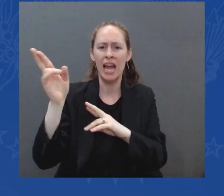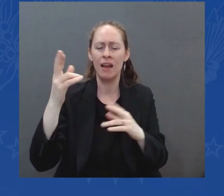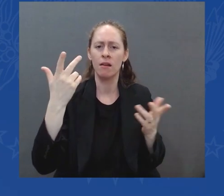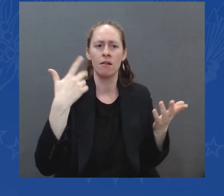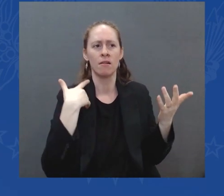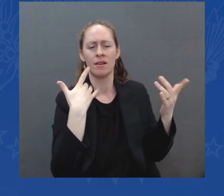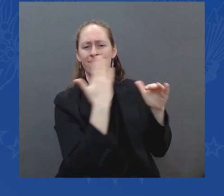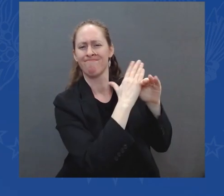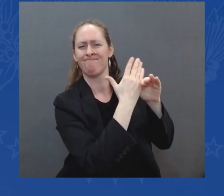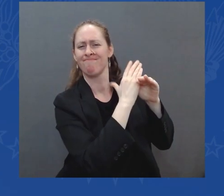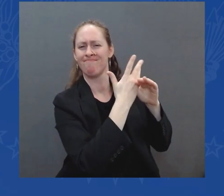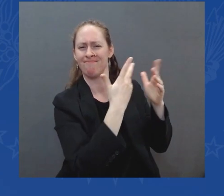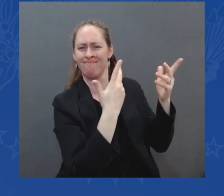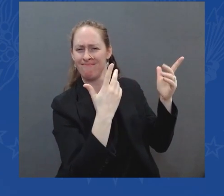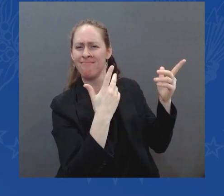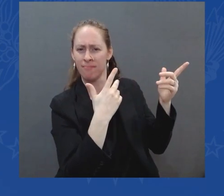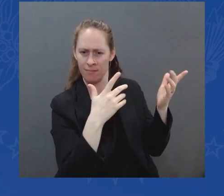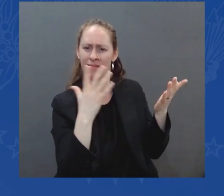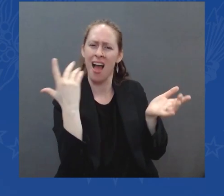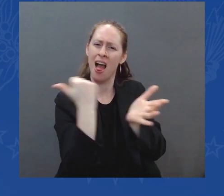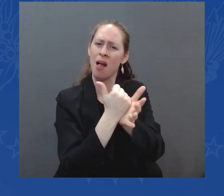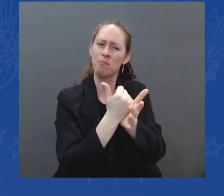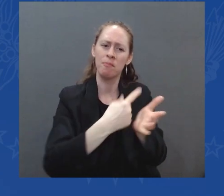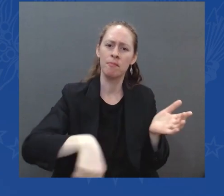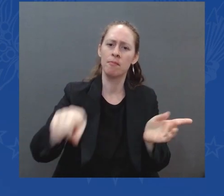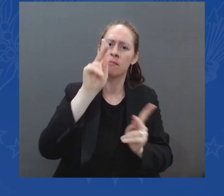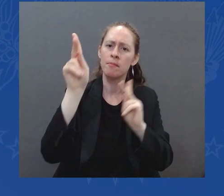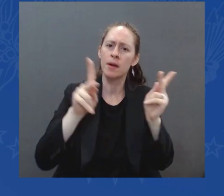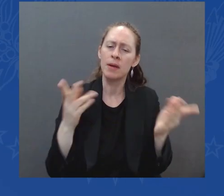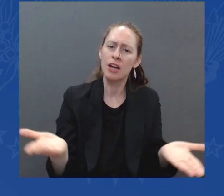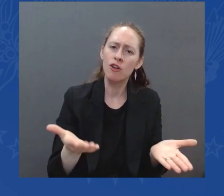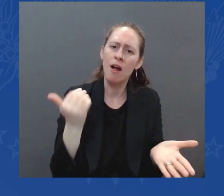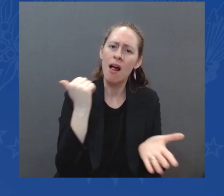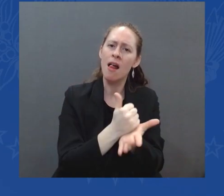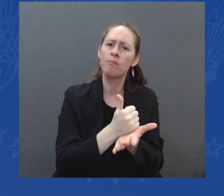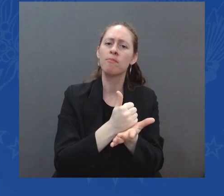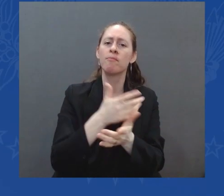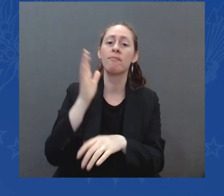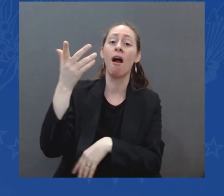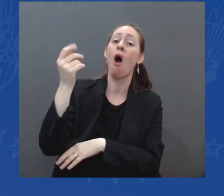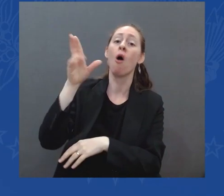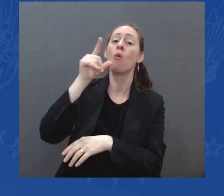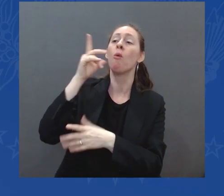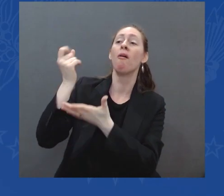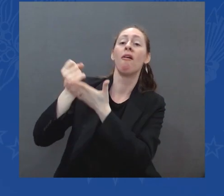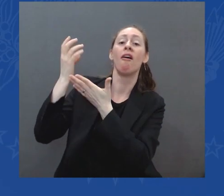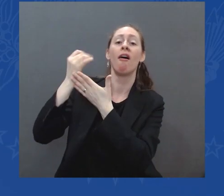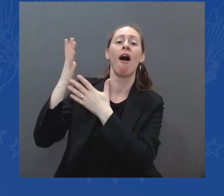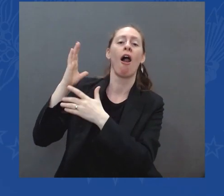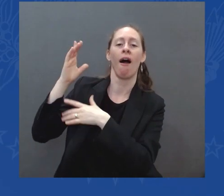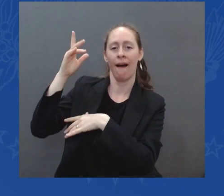I have no problem with corporations turning a good profit. But companies have an obligation that goes beyond just their shareholders: